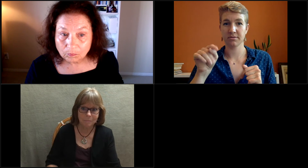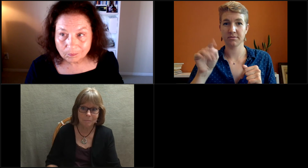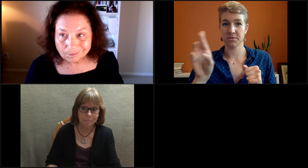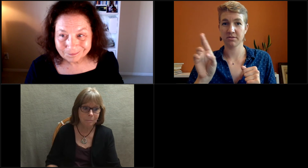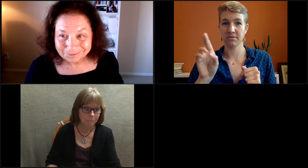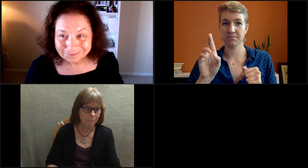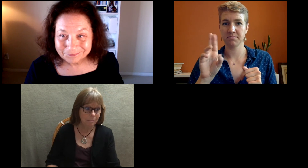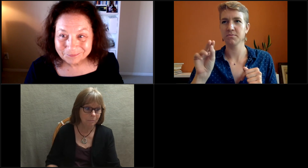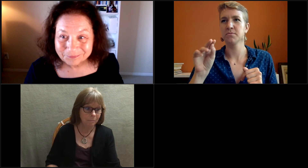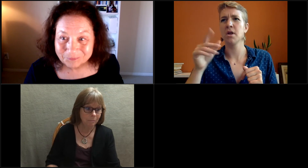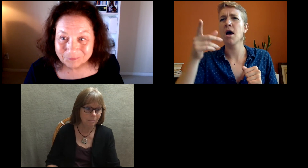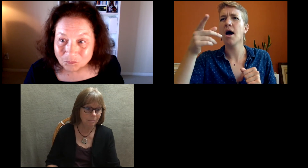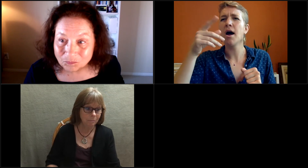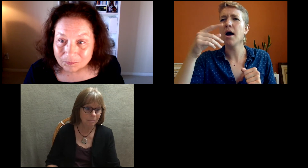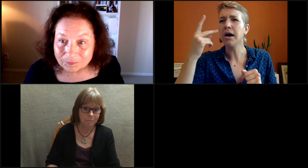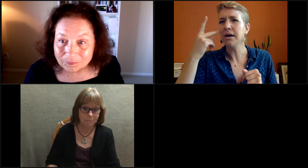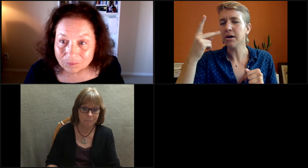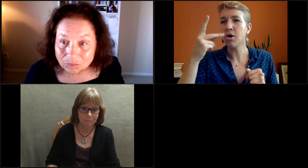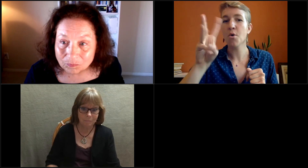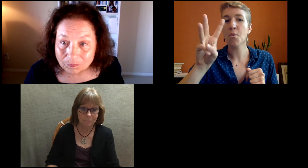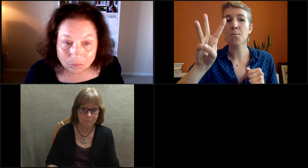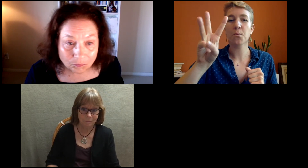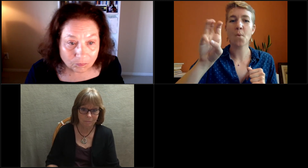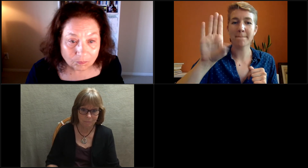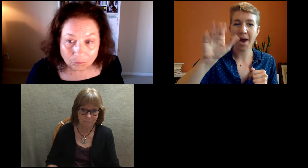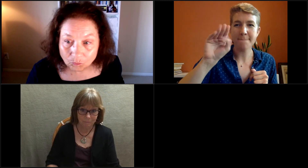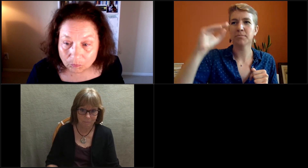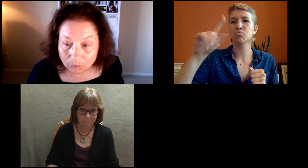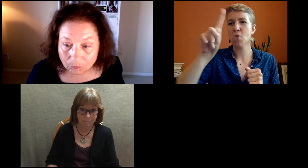Have you seen it yet? Well, I see [it], I can read one.